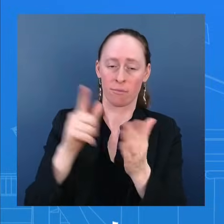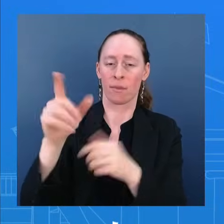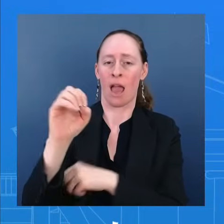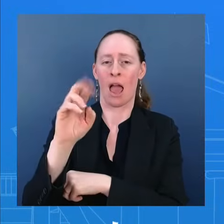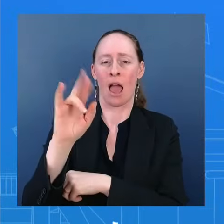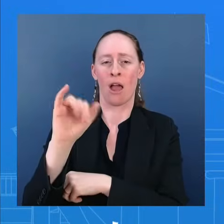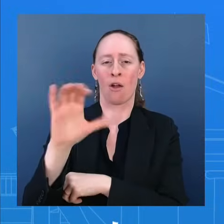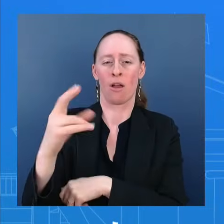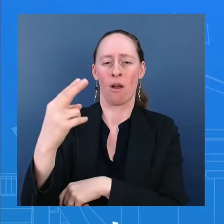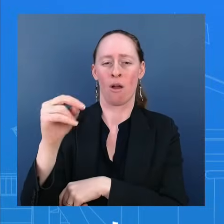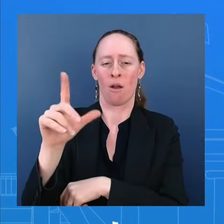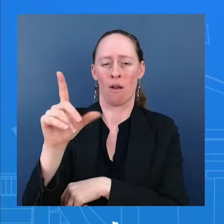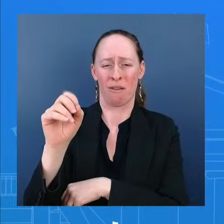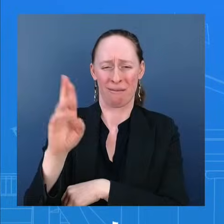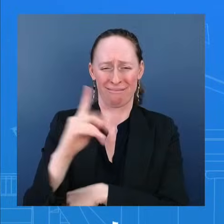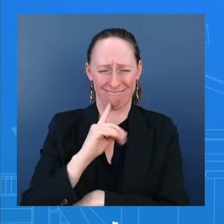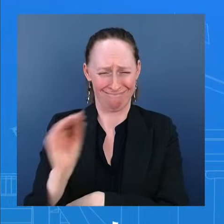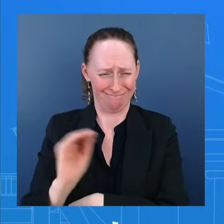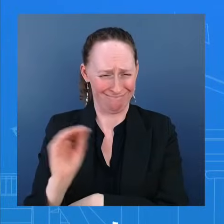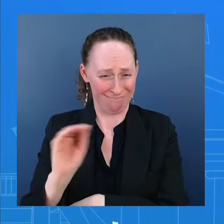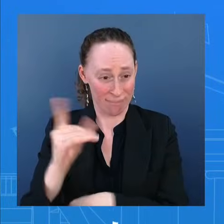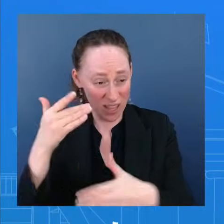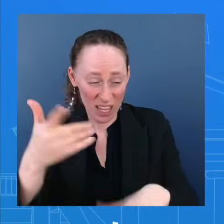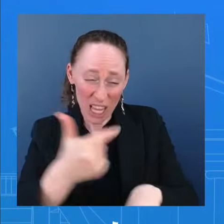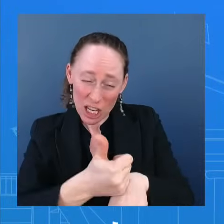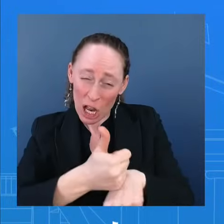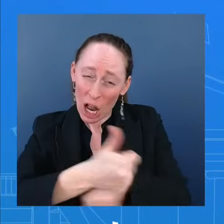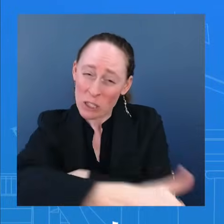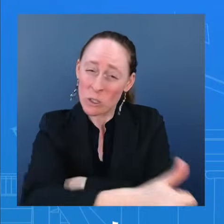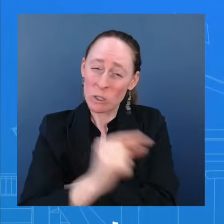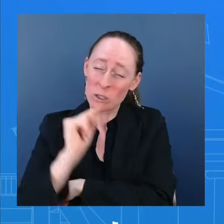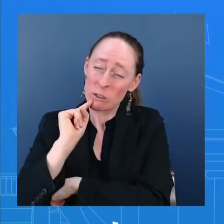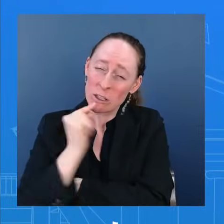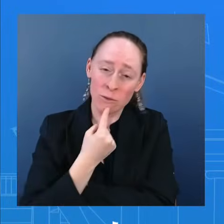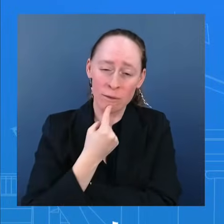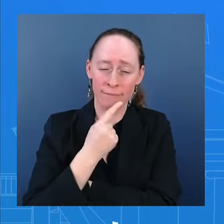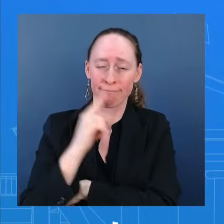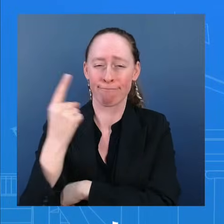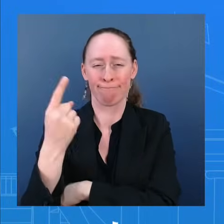given the underlying facts. Had his name been Joe Smith, the resolution would have been fundamentally